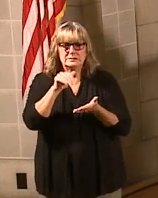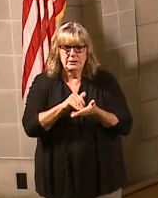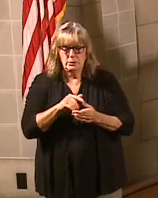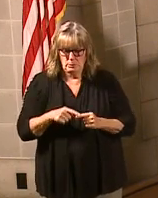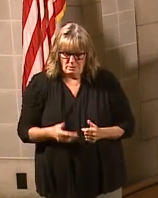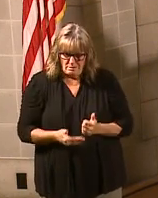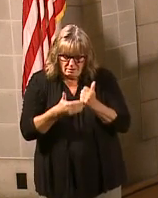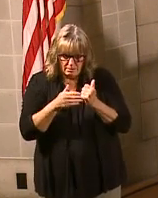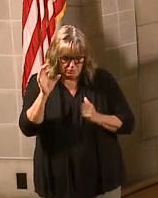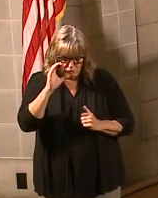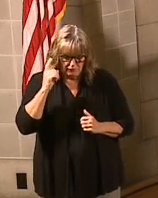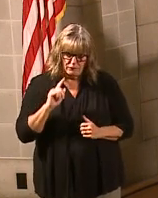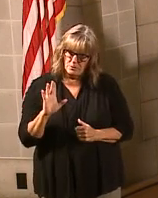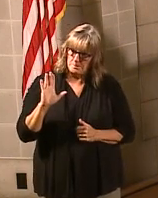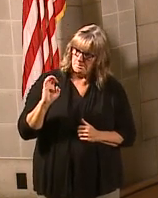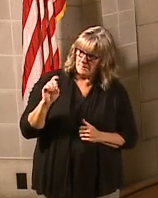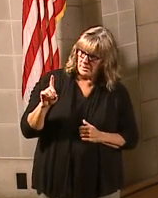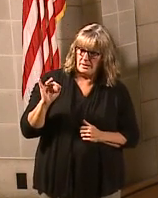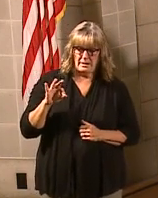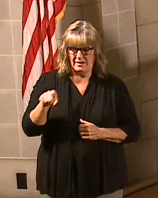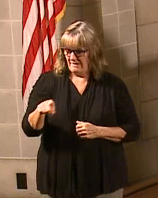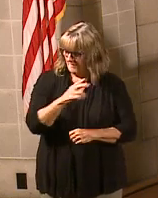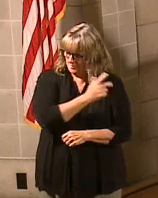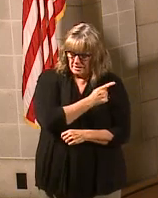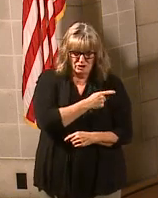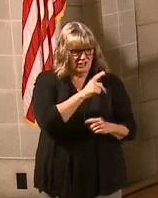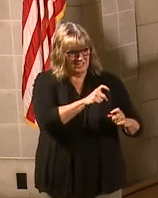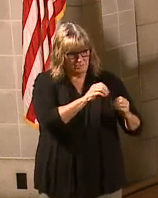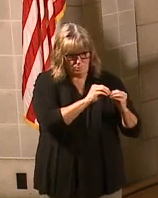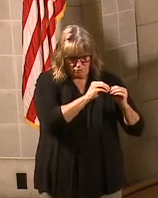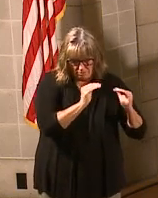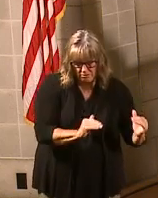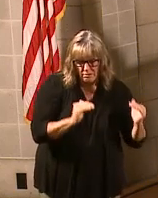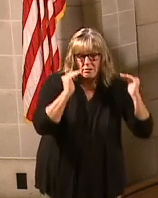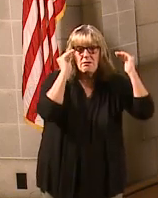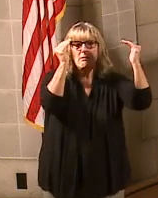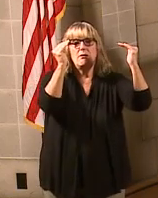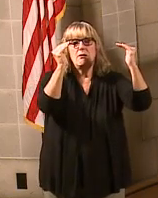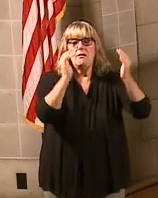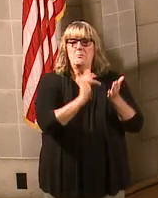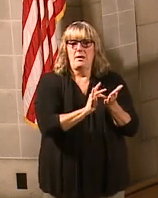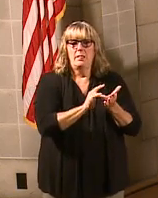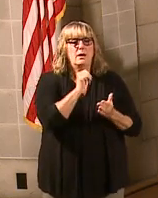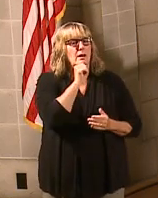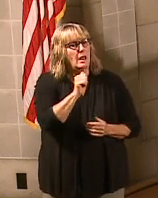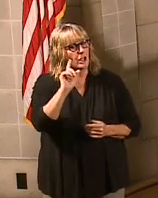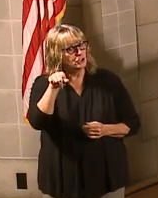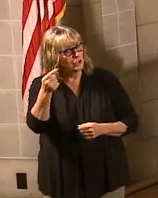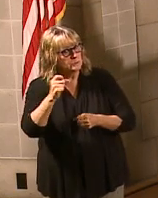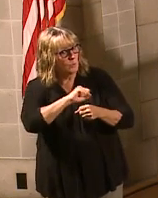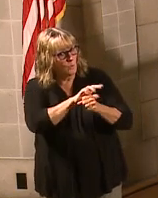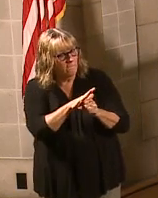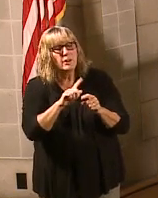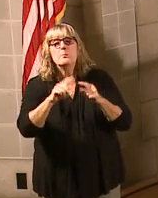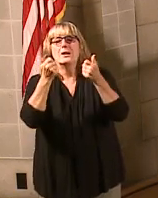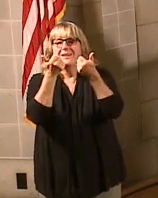STATE HAS PARTNERED WITH NOMI AND STANDING UP A TRANSFER CENTER TO ASSIST IN FINDING A